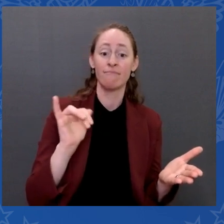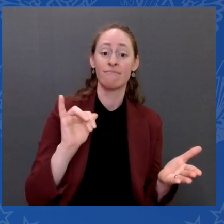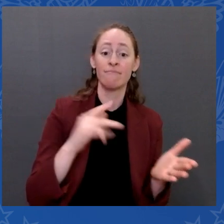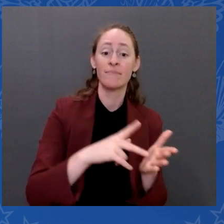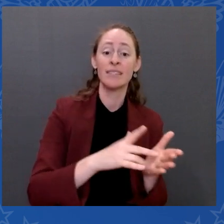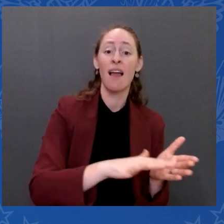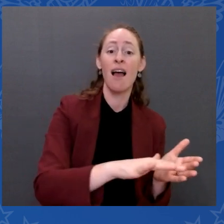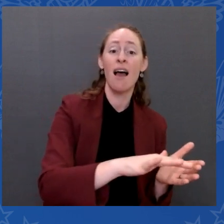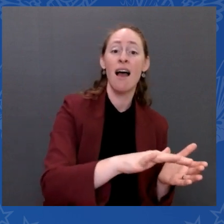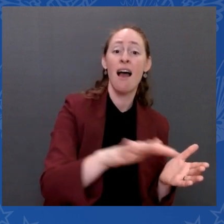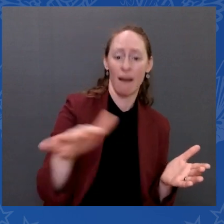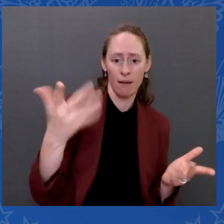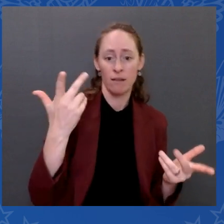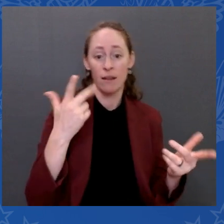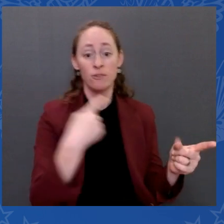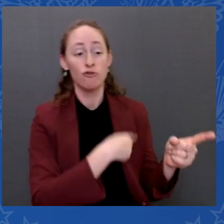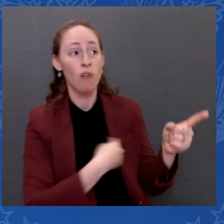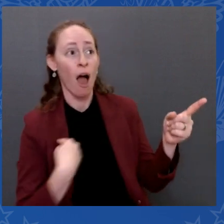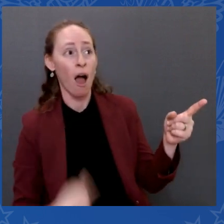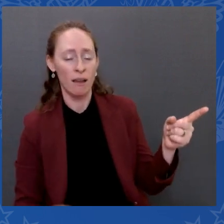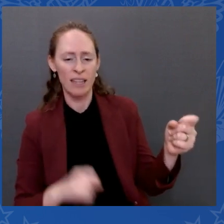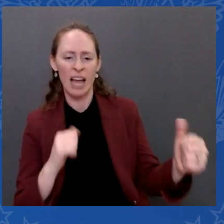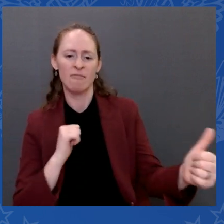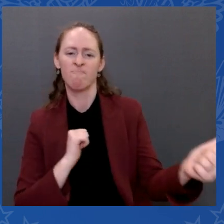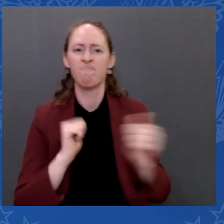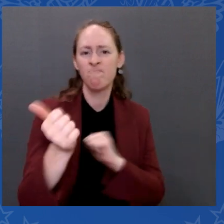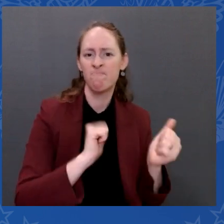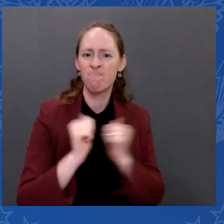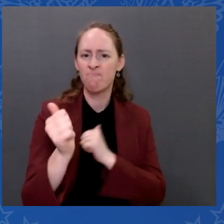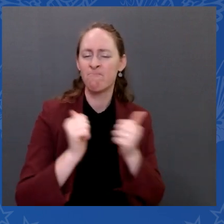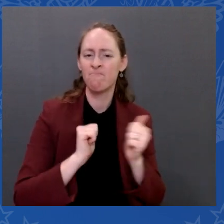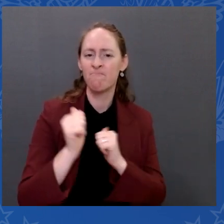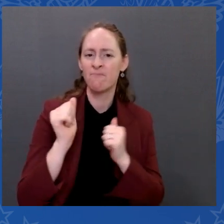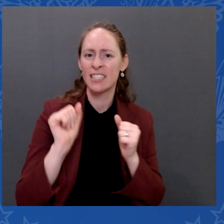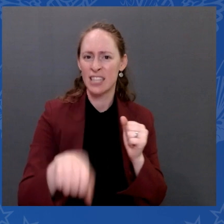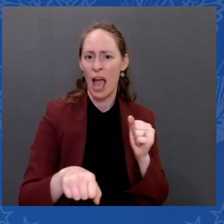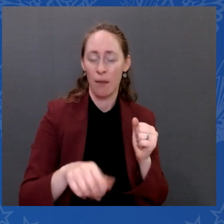a huge amount of investment in semiconductor manufacturing across the country.